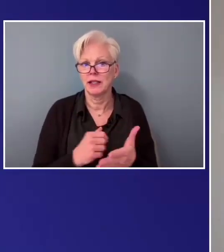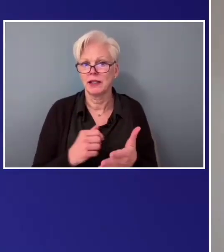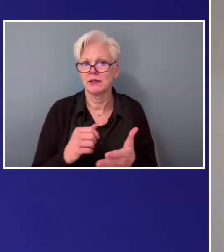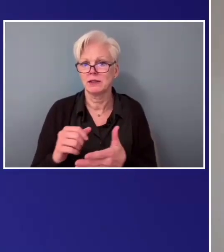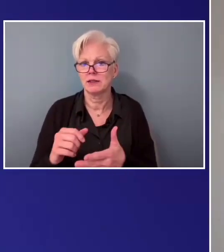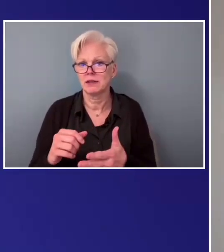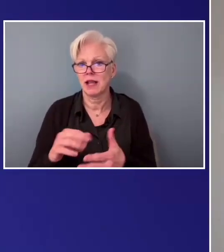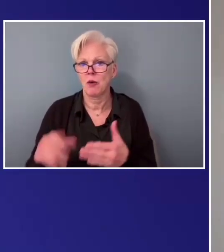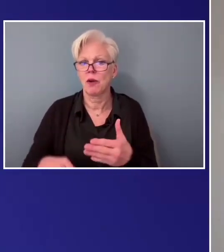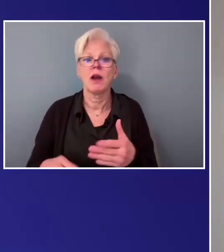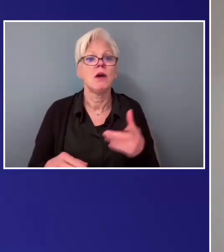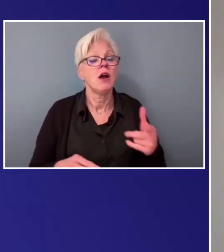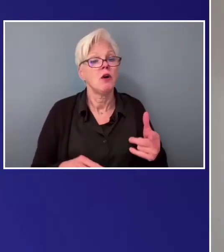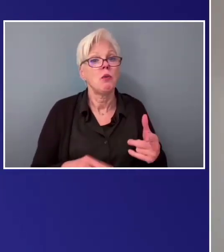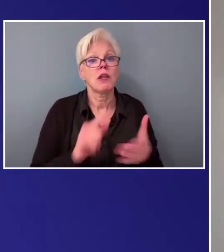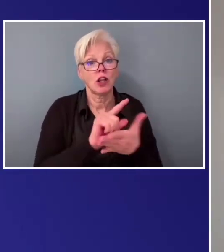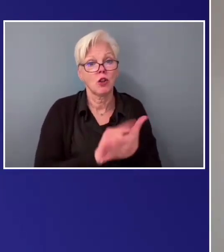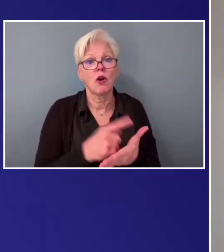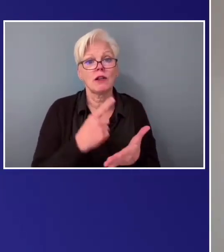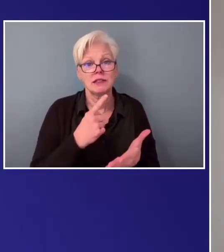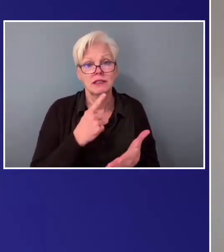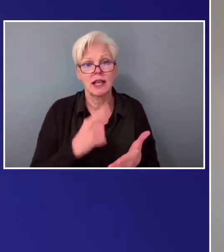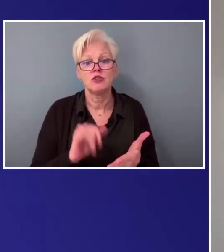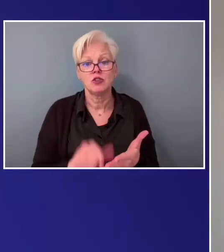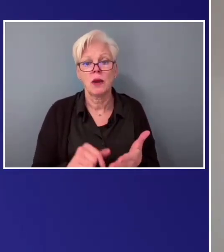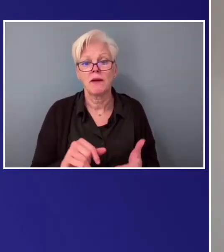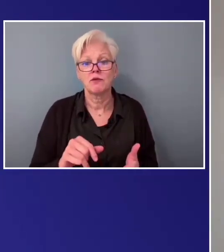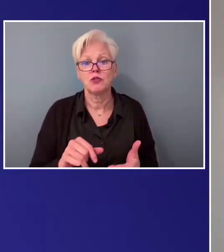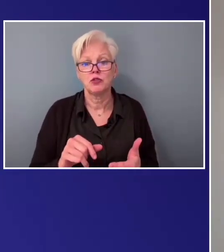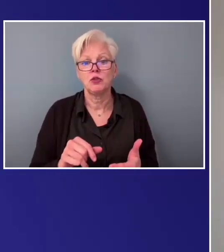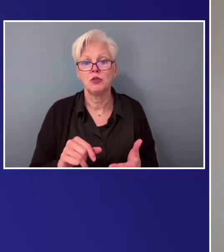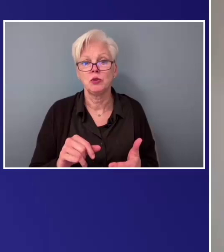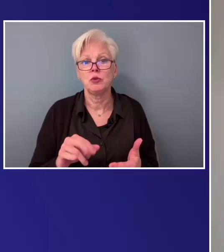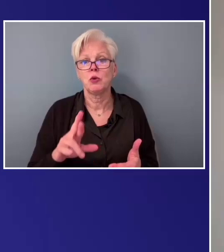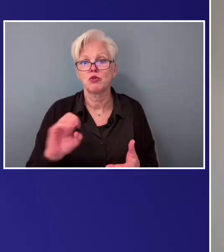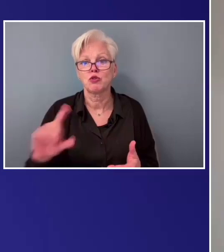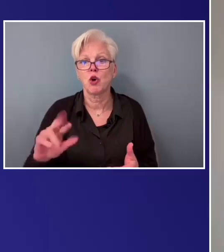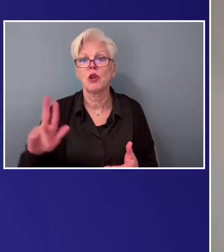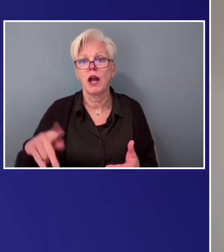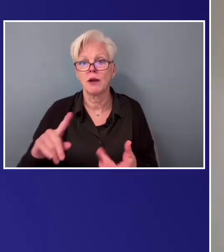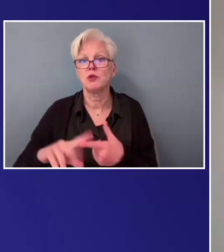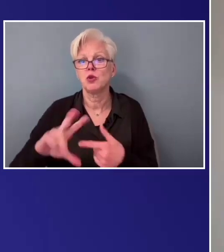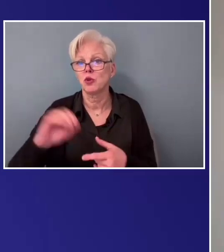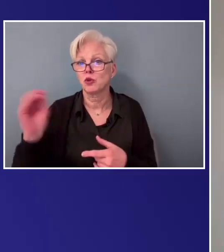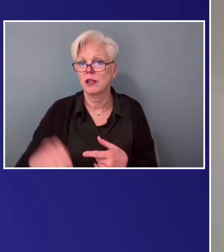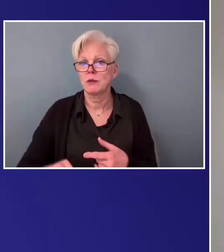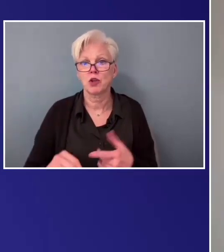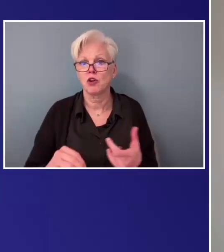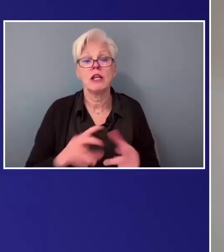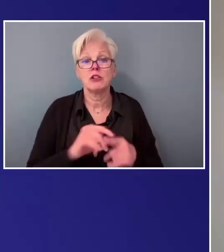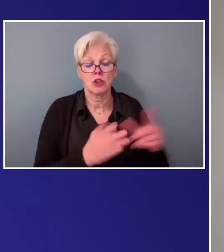roll up to 30 programs. And if you can't get to 30 after you do this robust aggregation process,